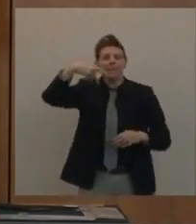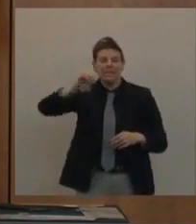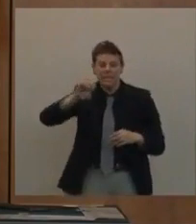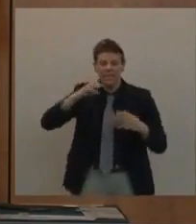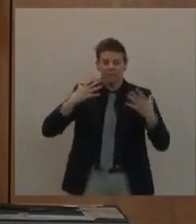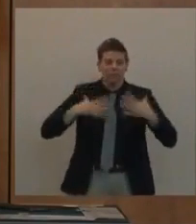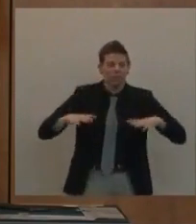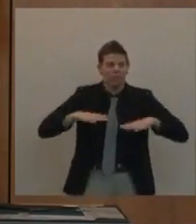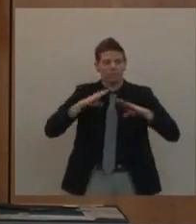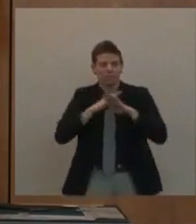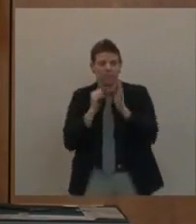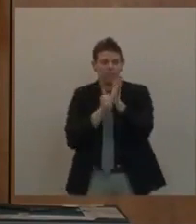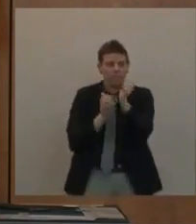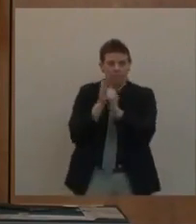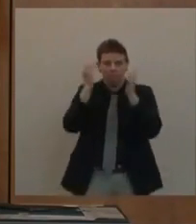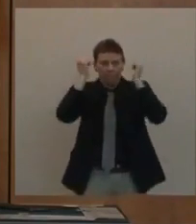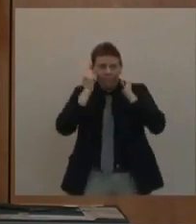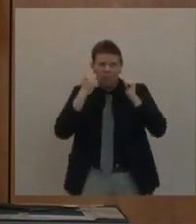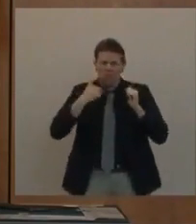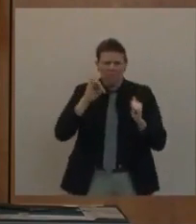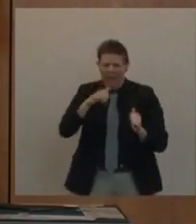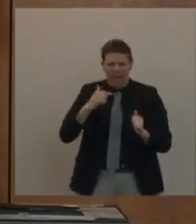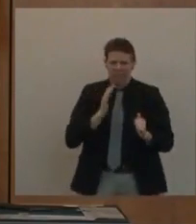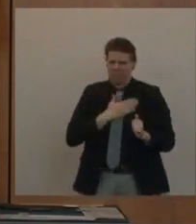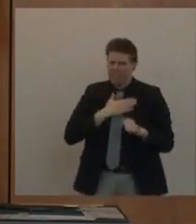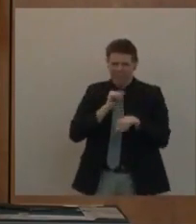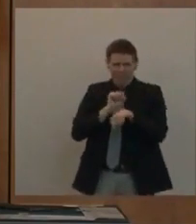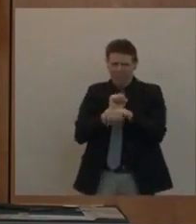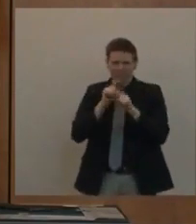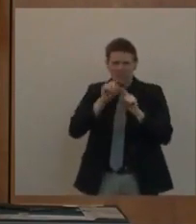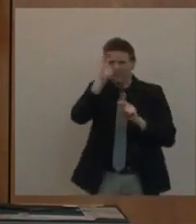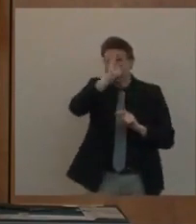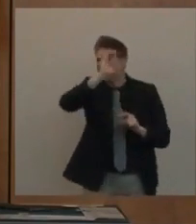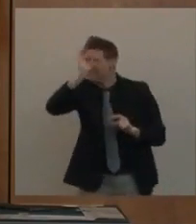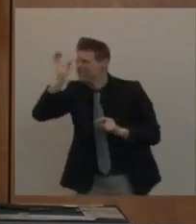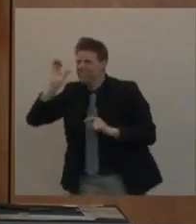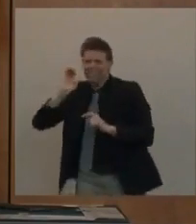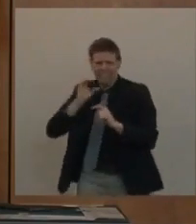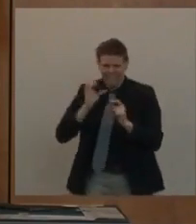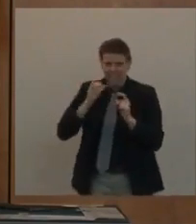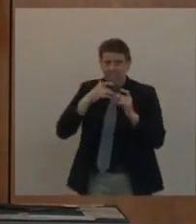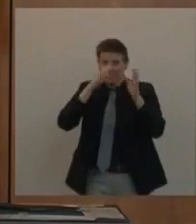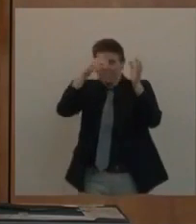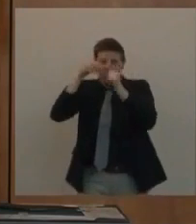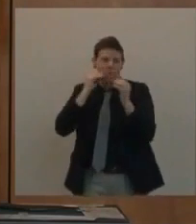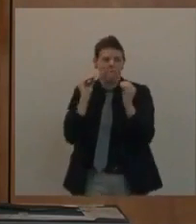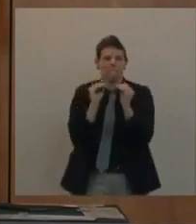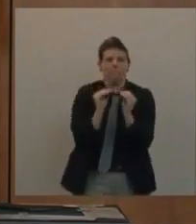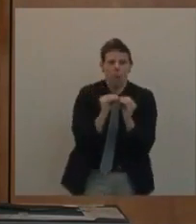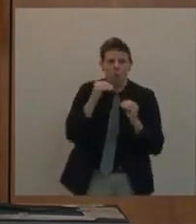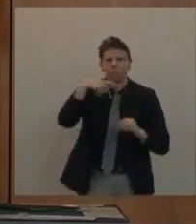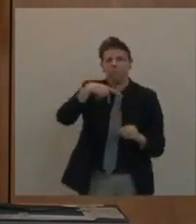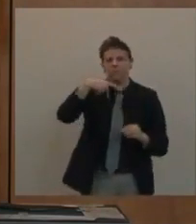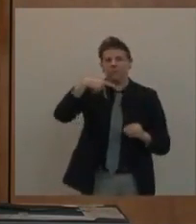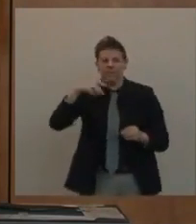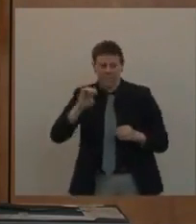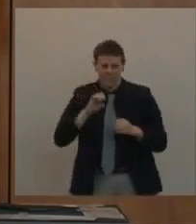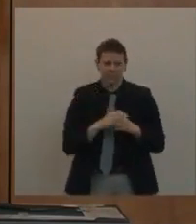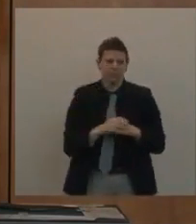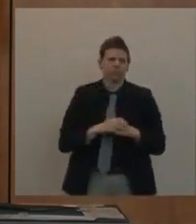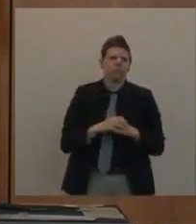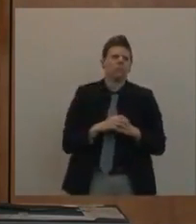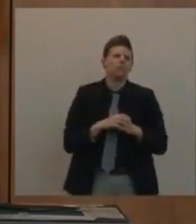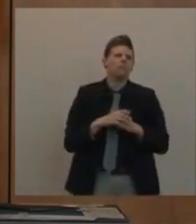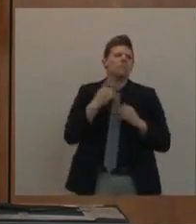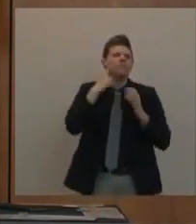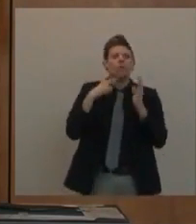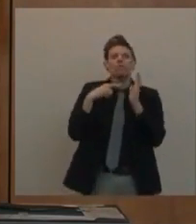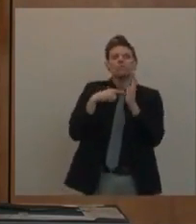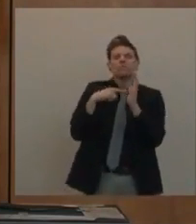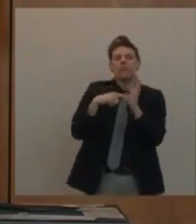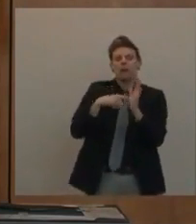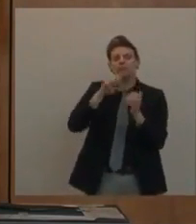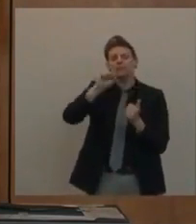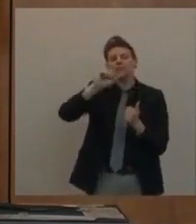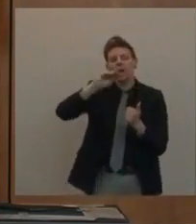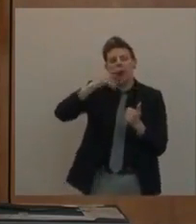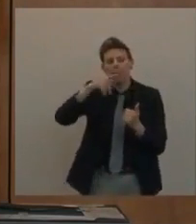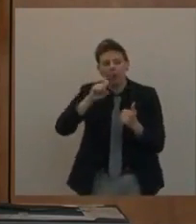JUST LIKE THE PERSONAL PROTECTIVE EQUIPMENT, STATES ARE ON THEIR OWN TO BROKER AND FIGURE OUT WAYS TO GET SUPPLIES IN SO THAT WHENEVER YOUR LABORATORY INSTRUMENTS ARE, THAT